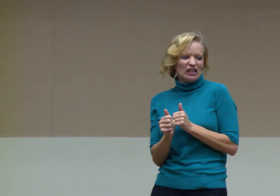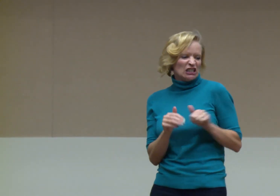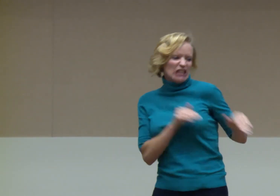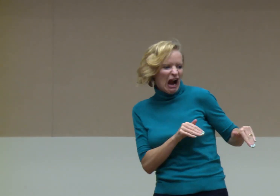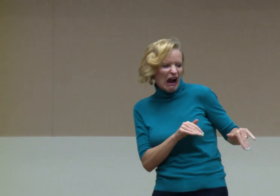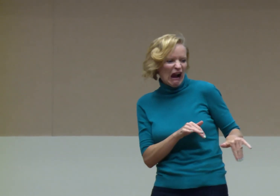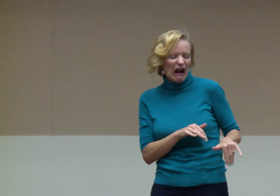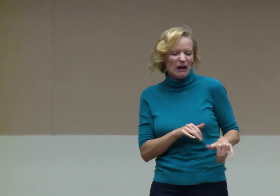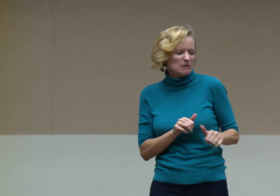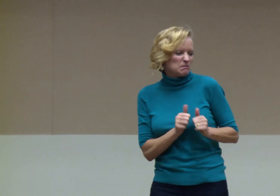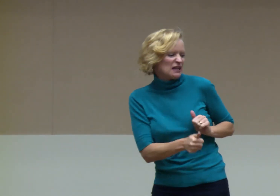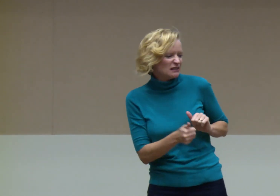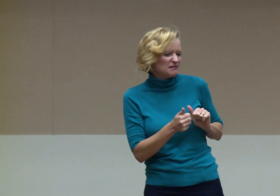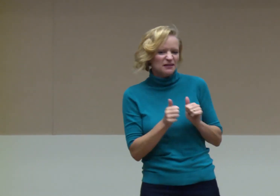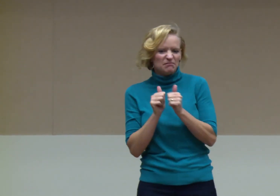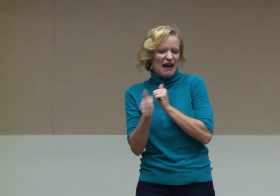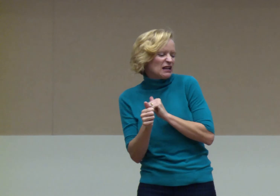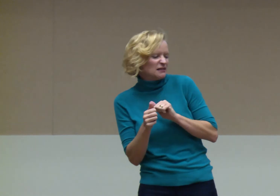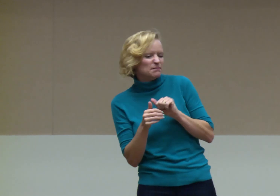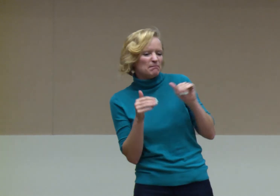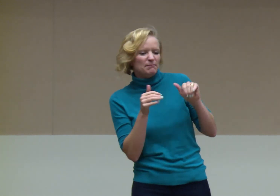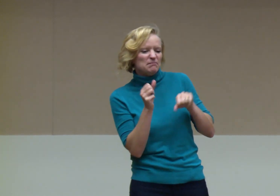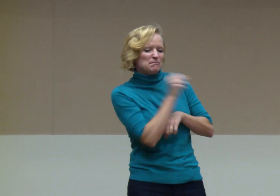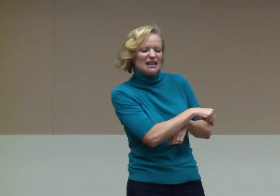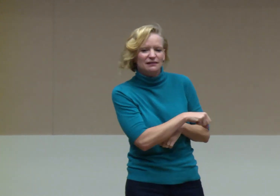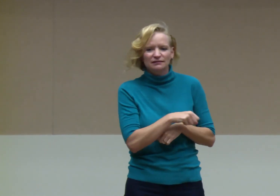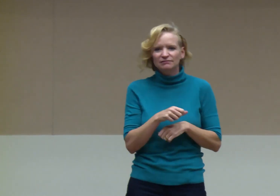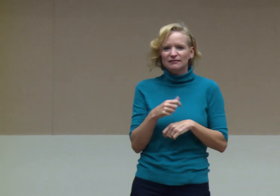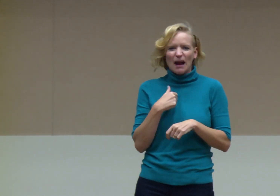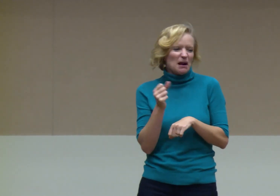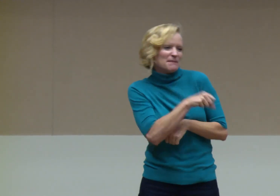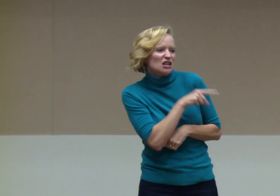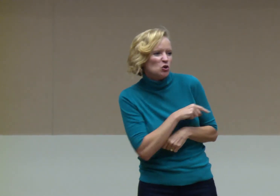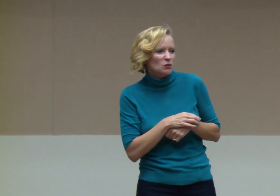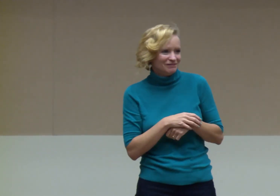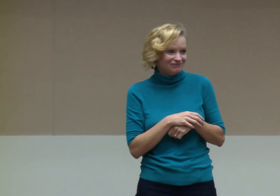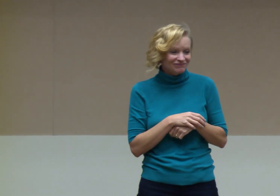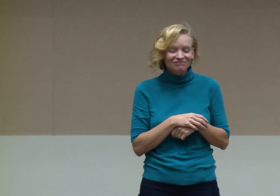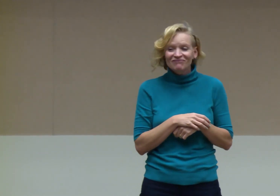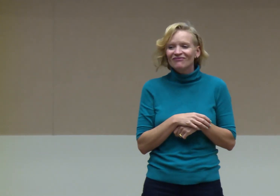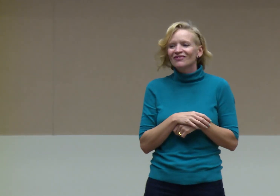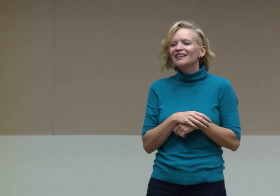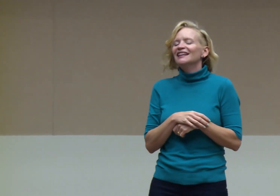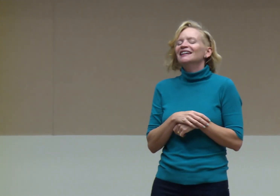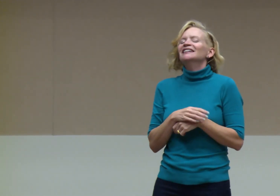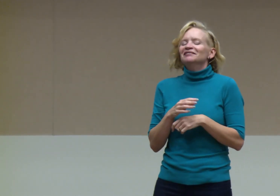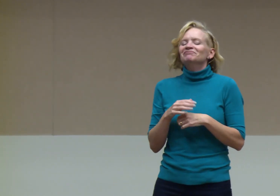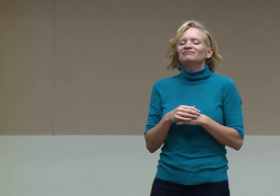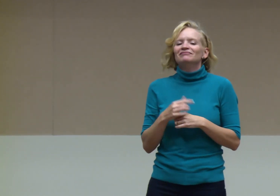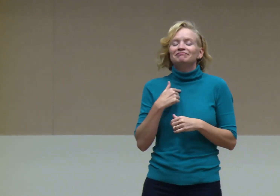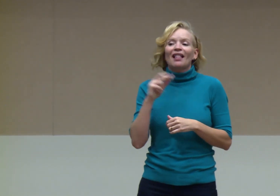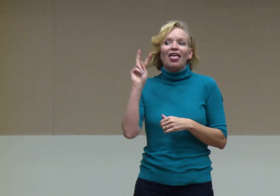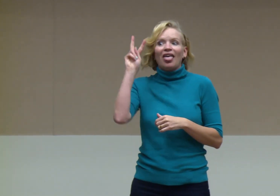"they will, you know, do their best to beat you," or, "I'm gonna beat you," you know, that kind of thing, very competitive.